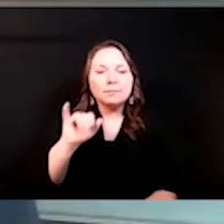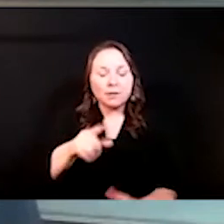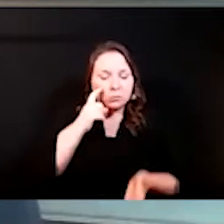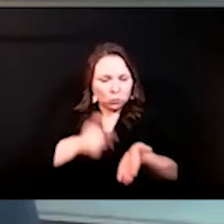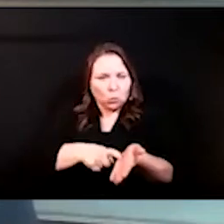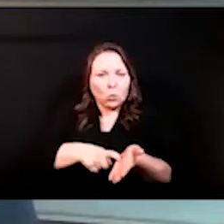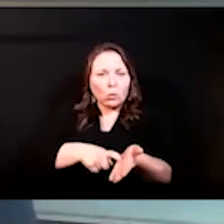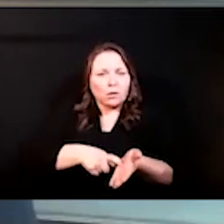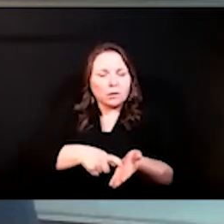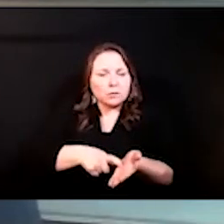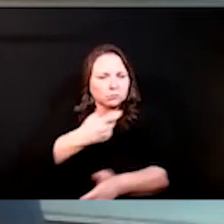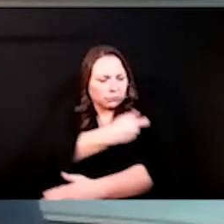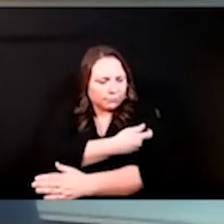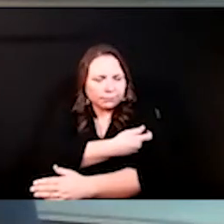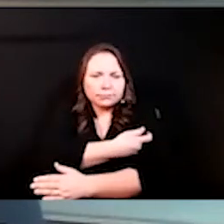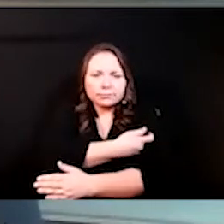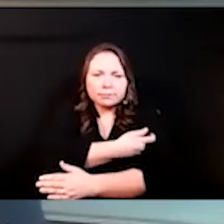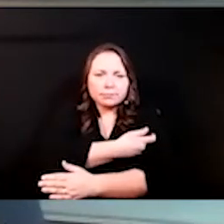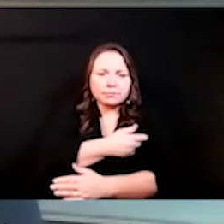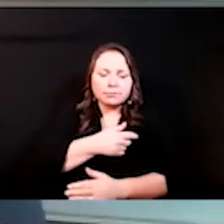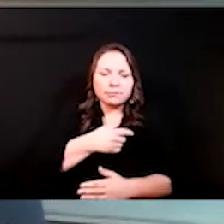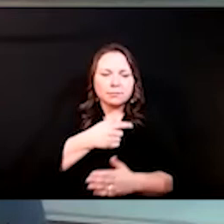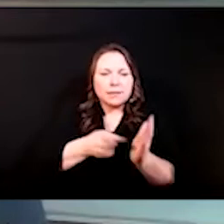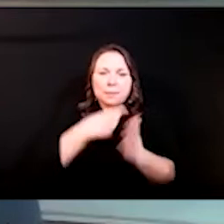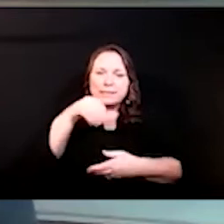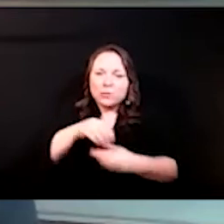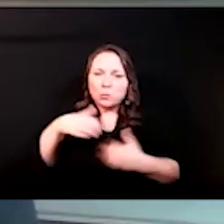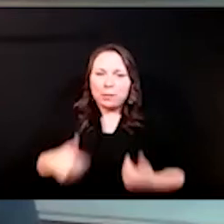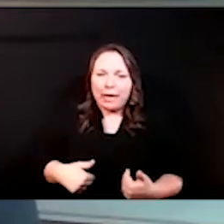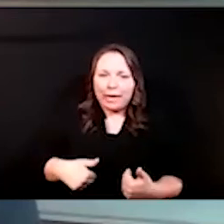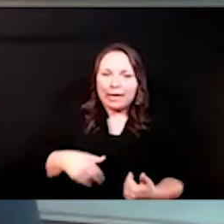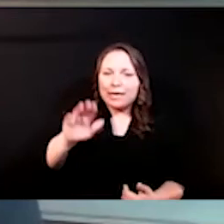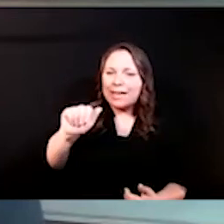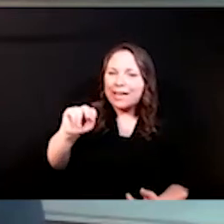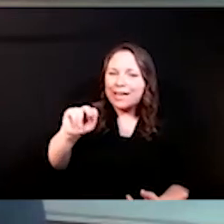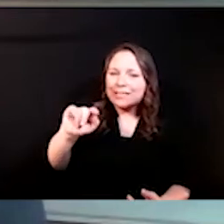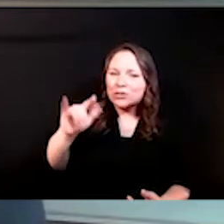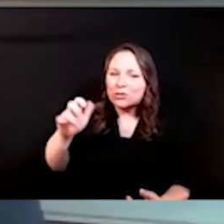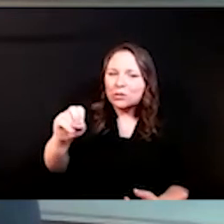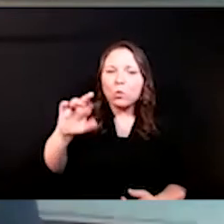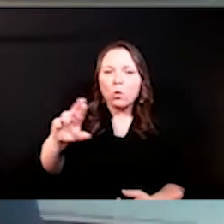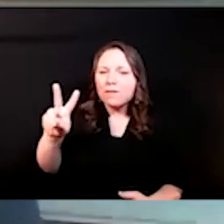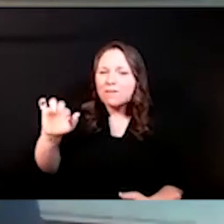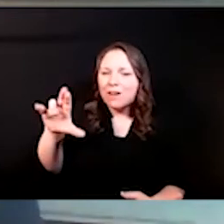BECAUSE IT'S BUILDING IMMUNE RESPONSE. IT'S IDENTIFYING